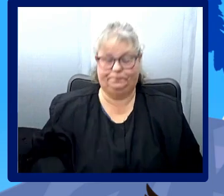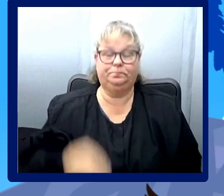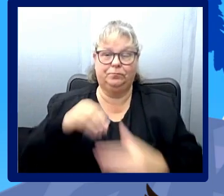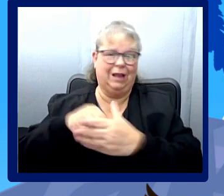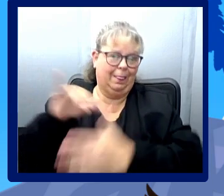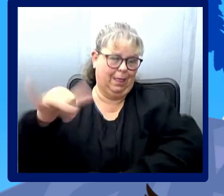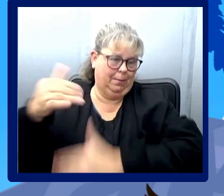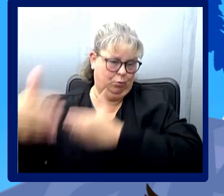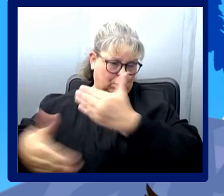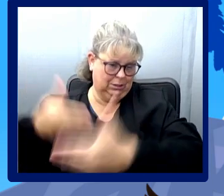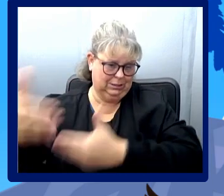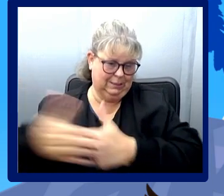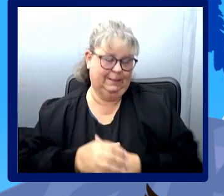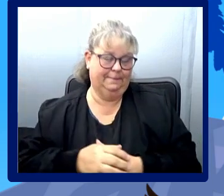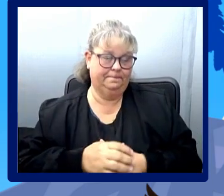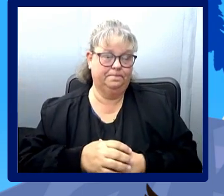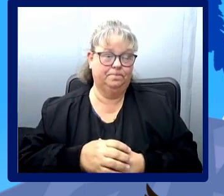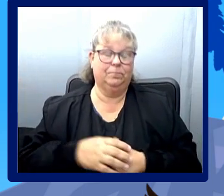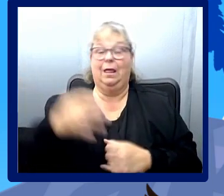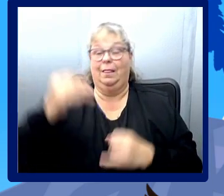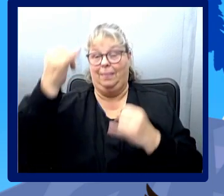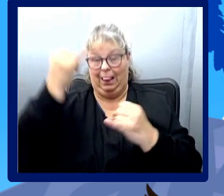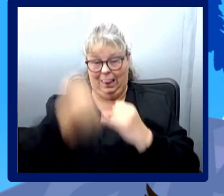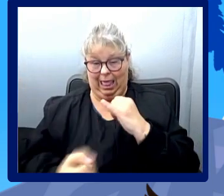Now, let's jump into the org.